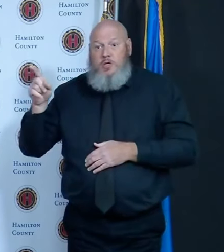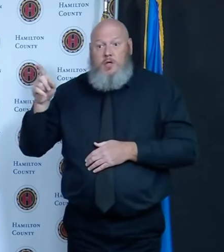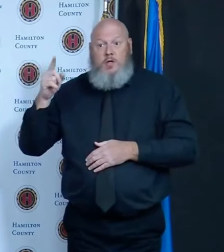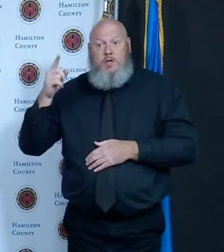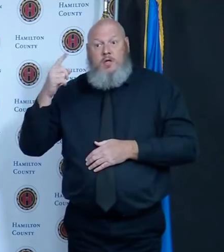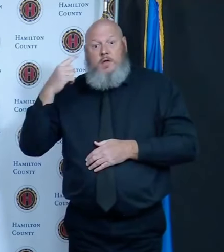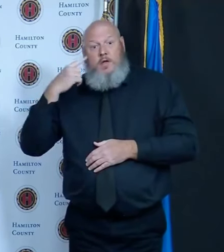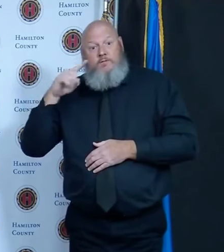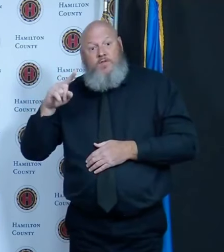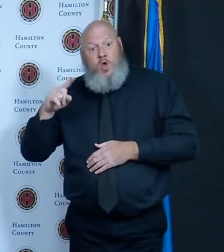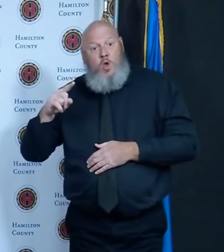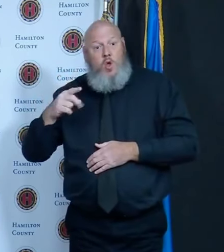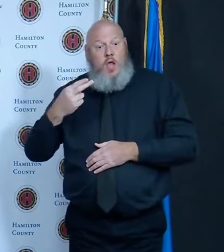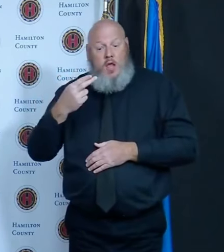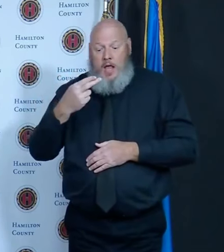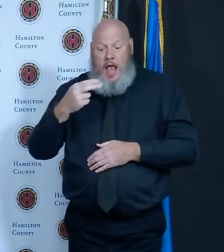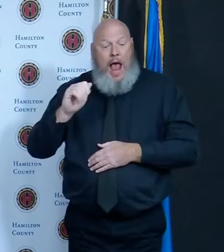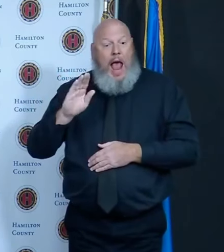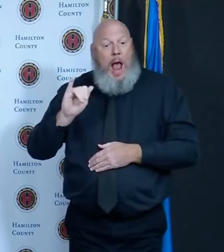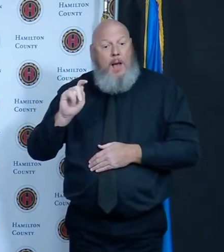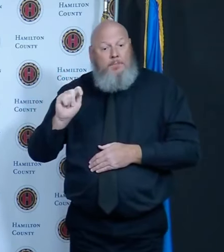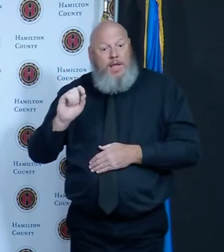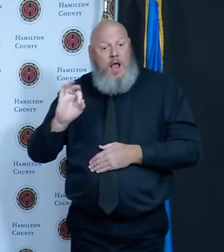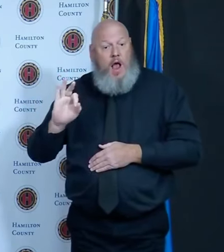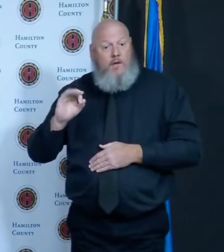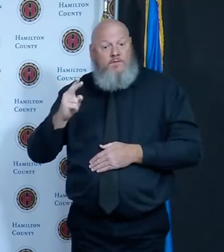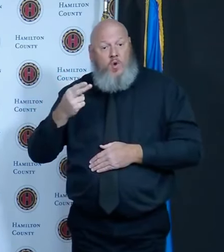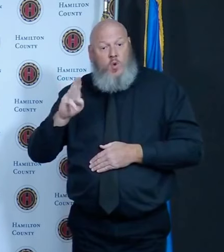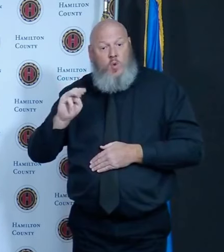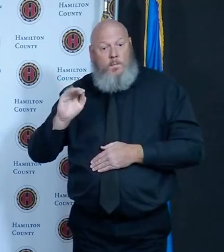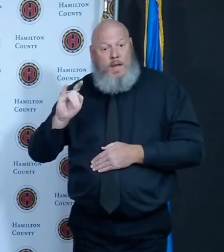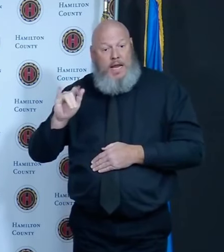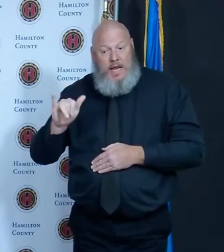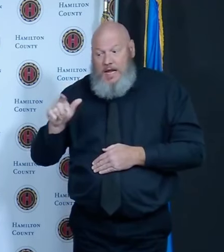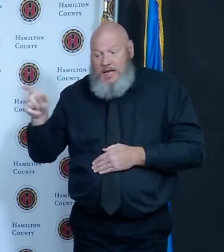around to every dentist in Hamilton County and they too have donated